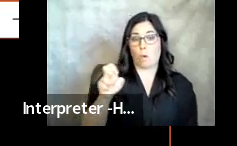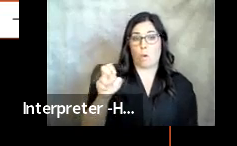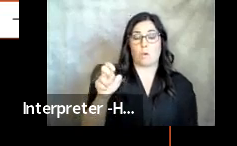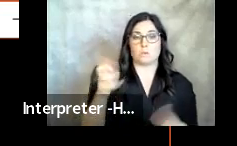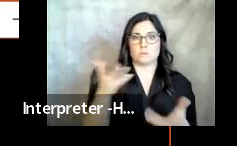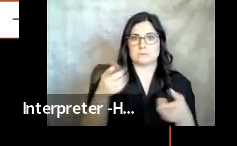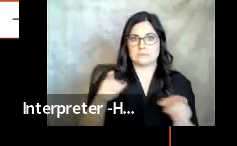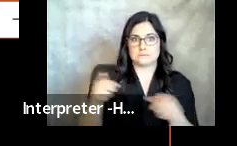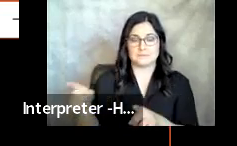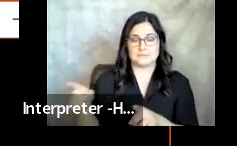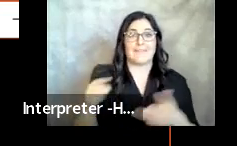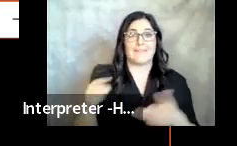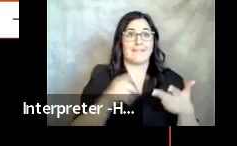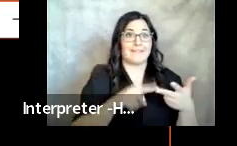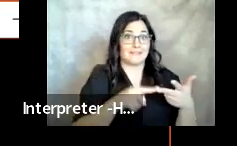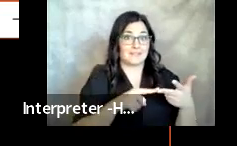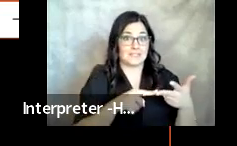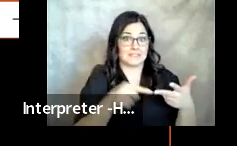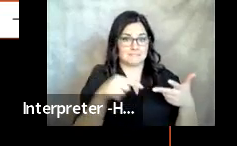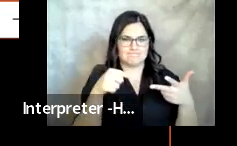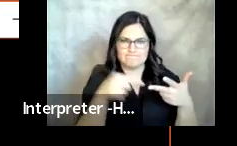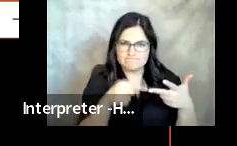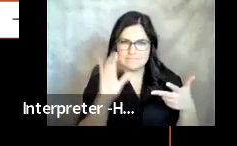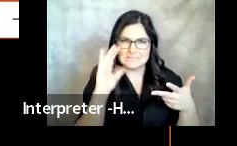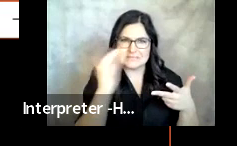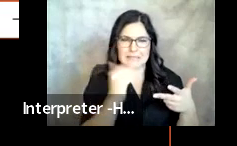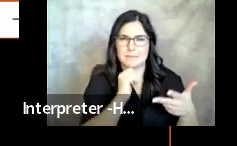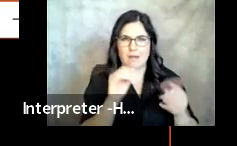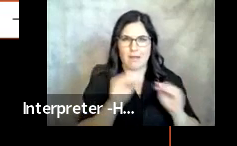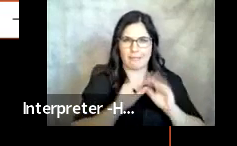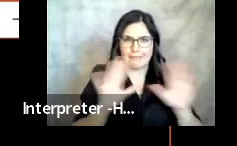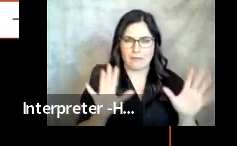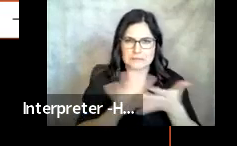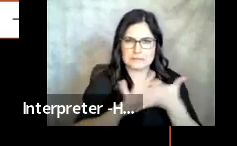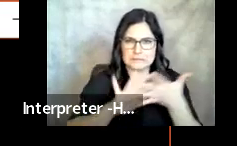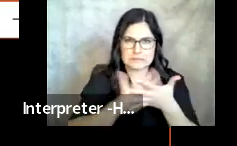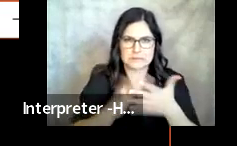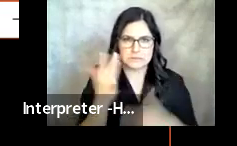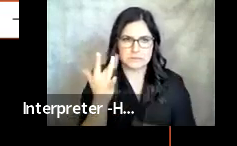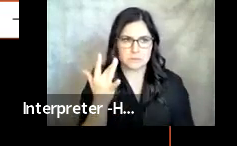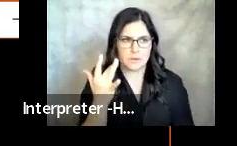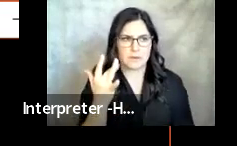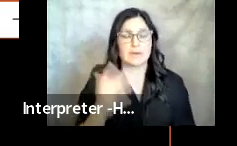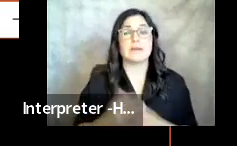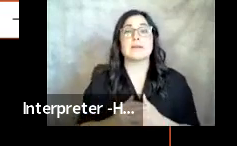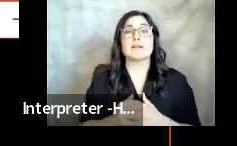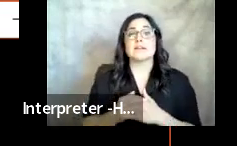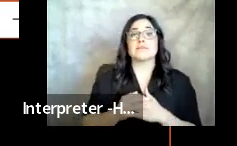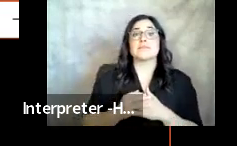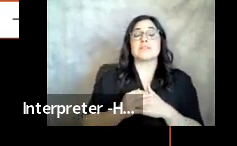That gives everyone the right to vote. You would write in an affirmative way. You would say the right of citizens.